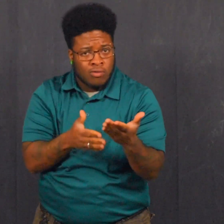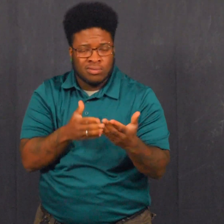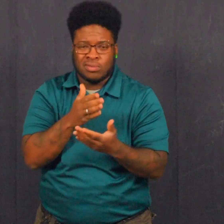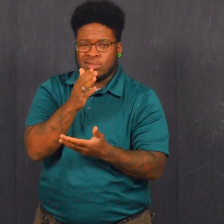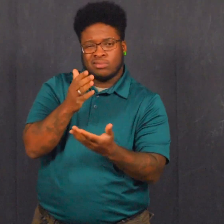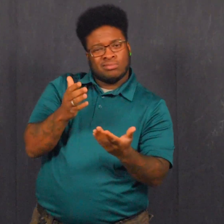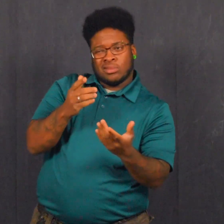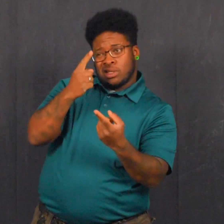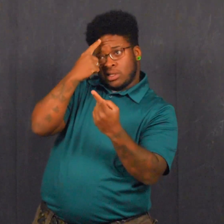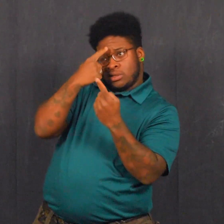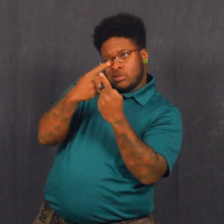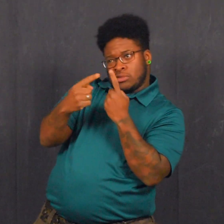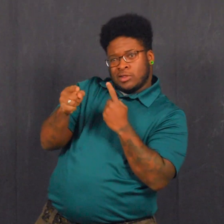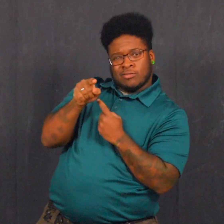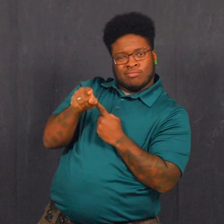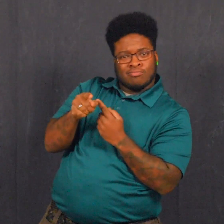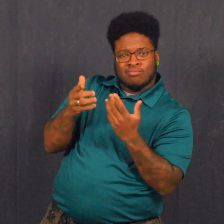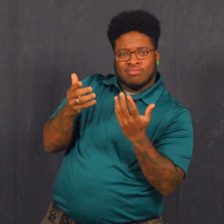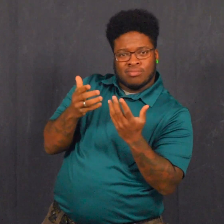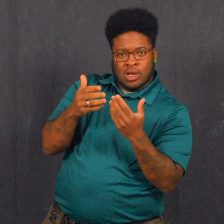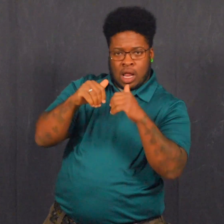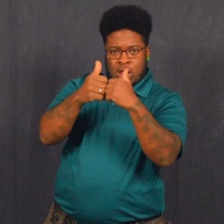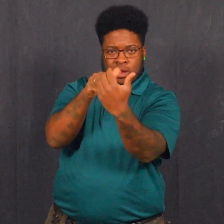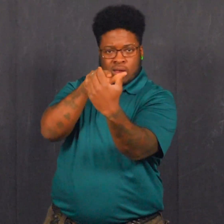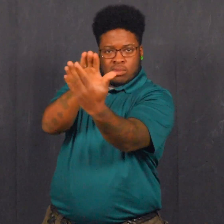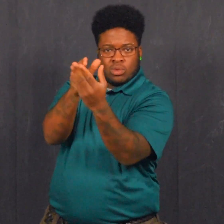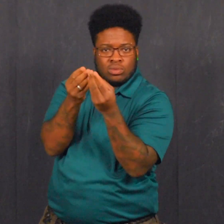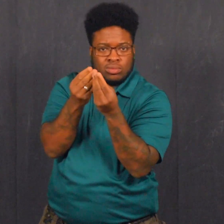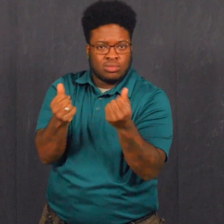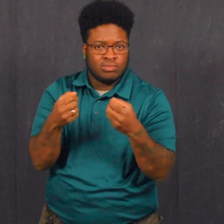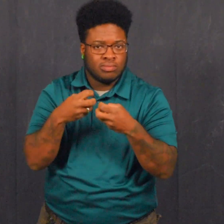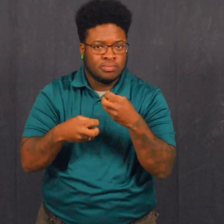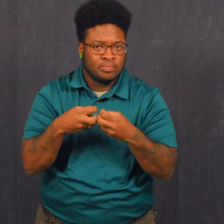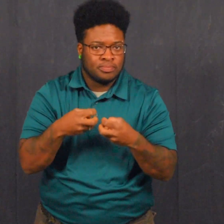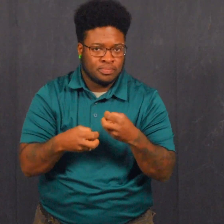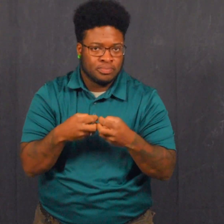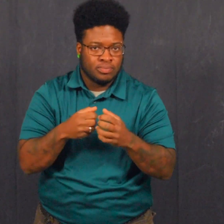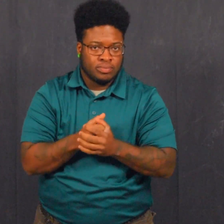disagreed on how to approach the problem.